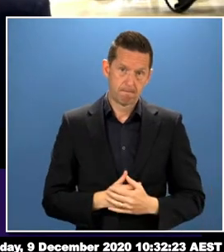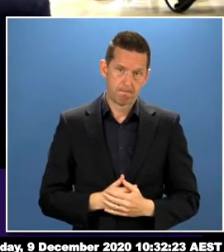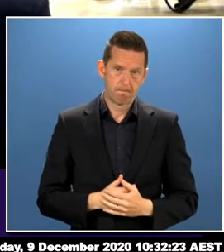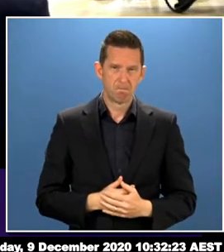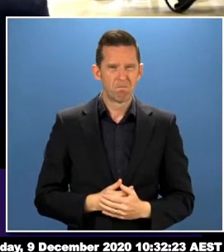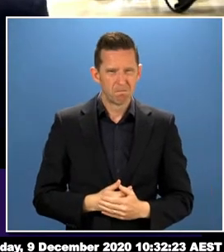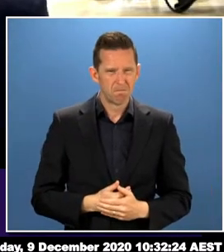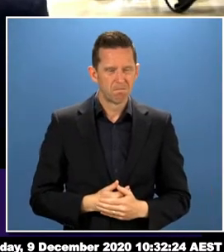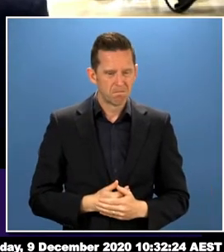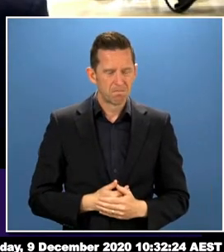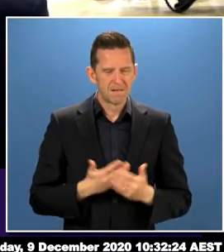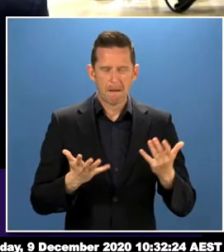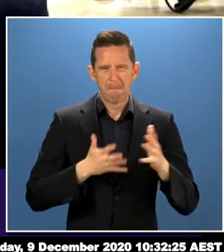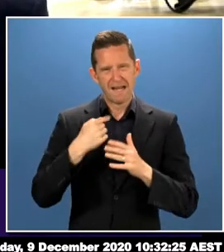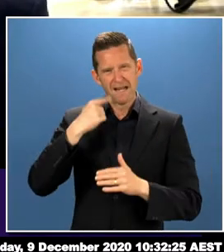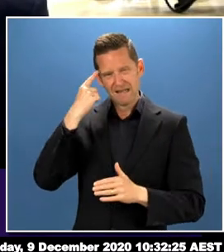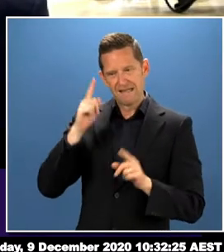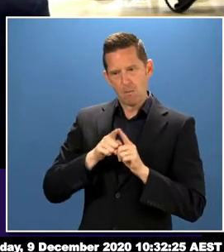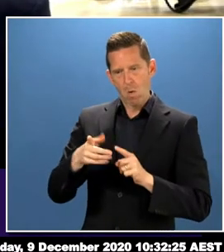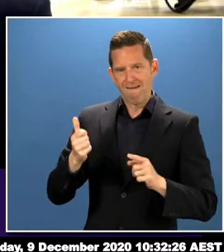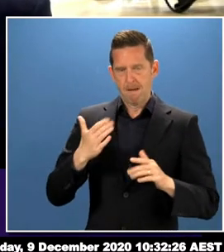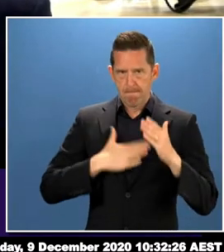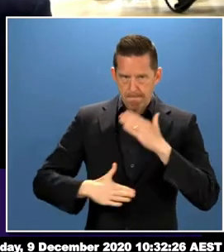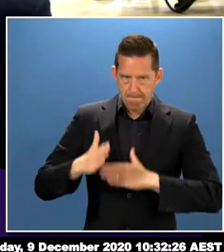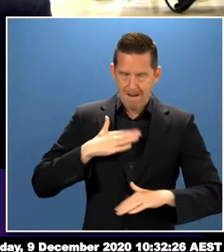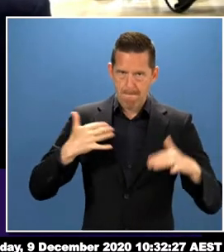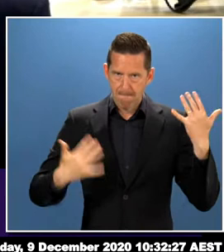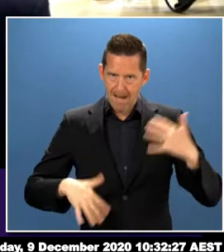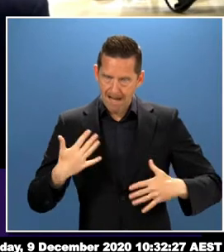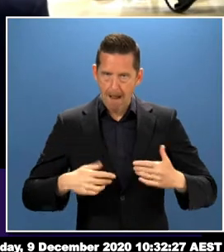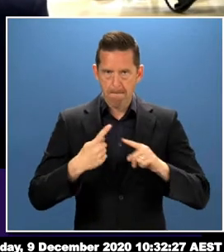perhaps working through pain. And then there is obviously this mental anguish.